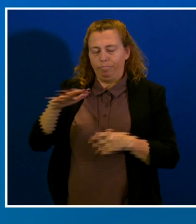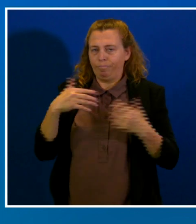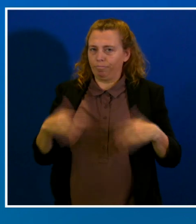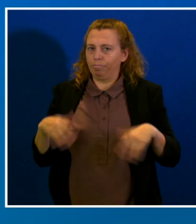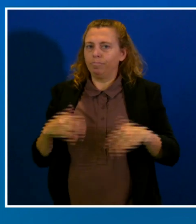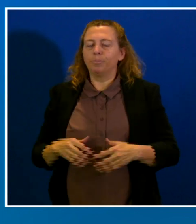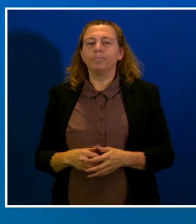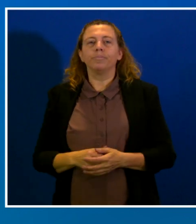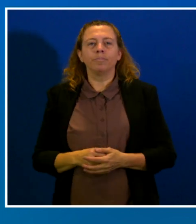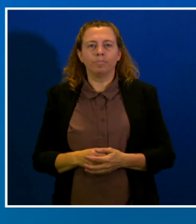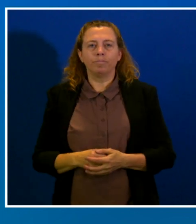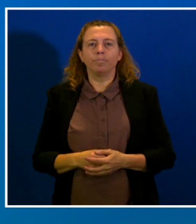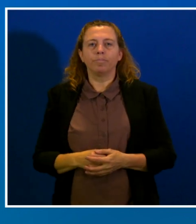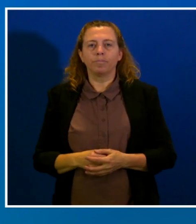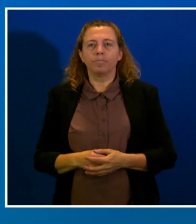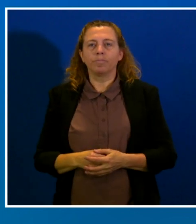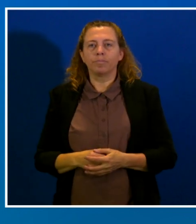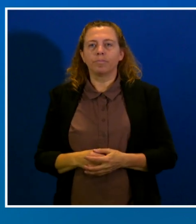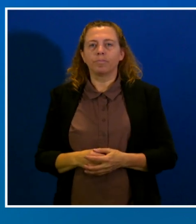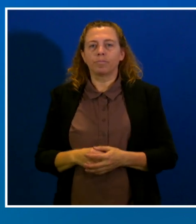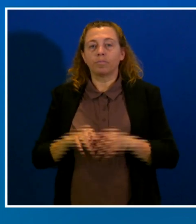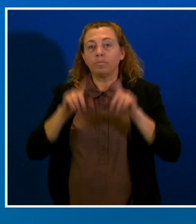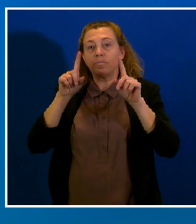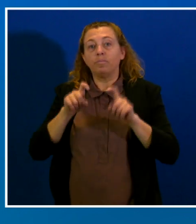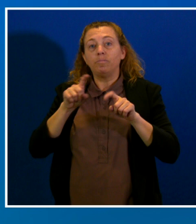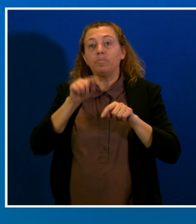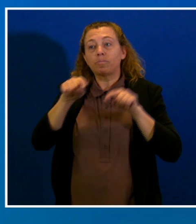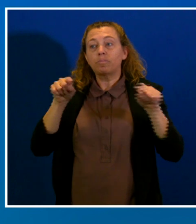The testing site closure decision also comes alongside